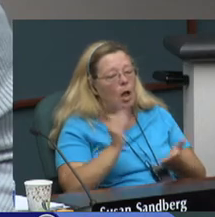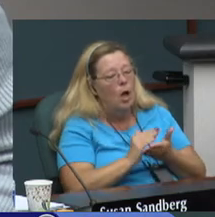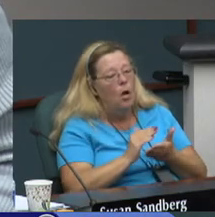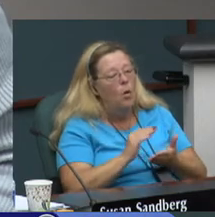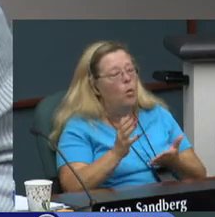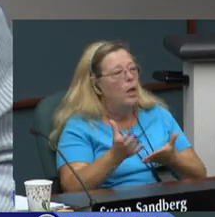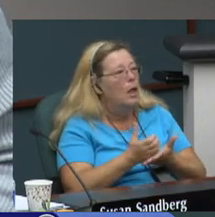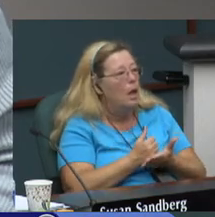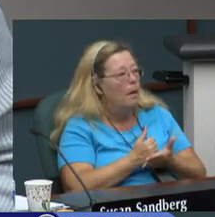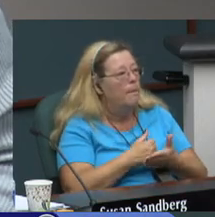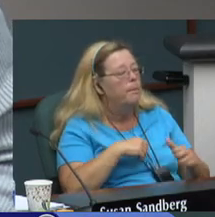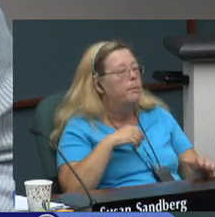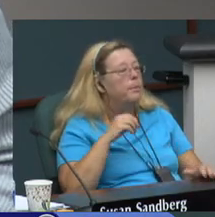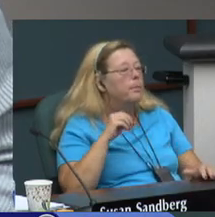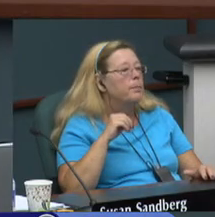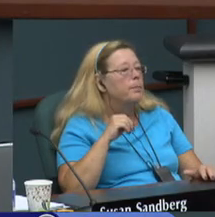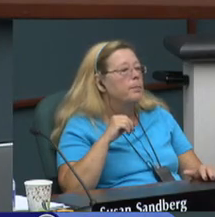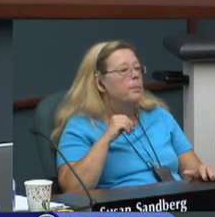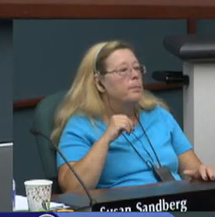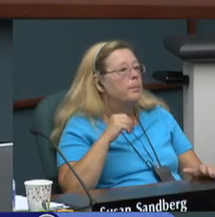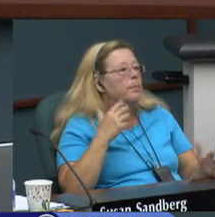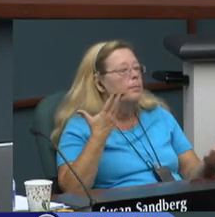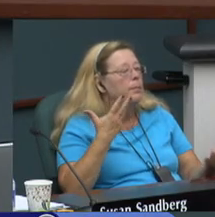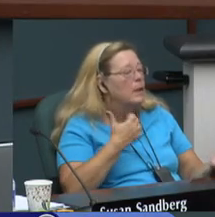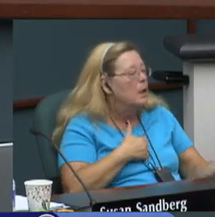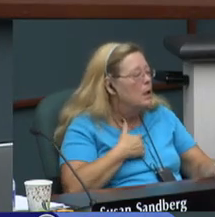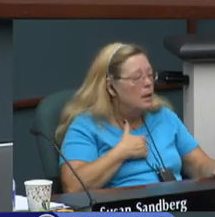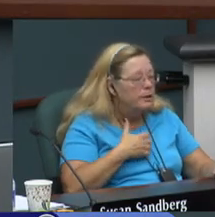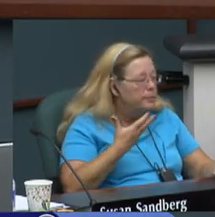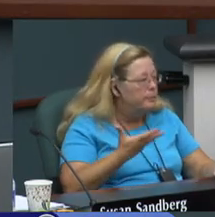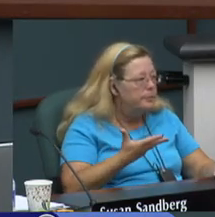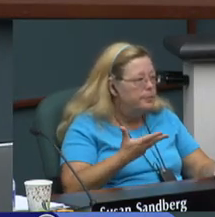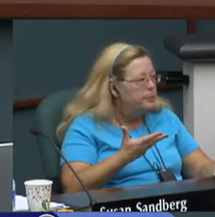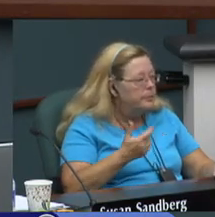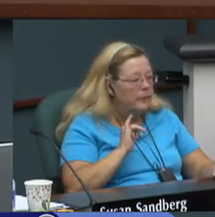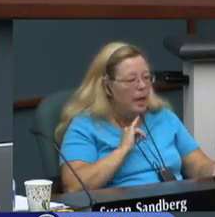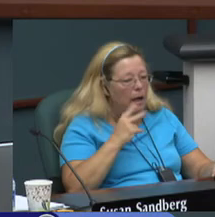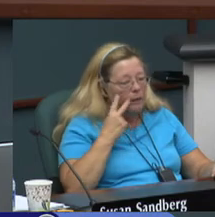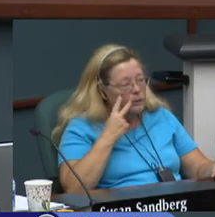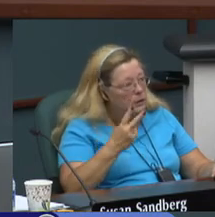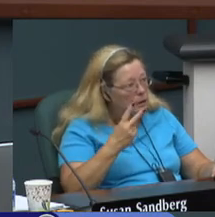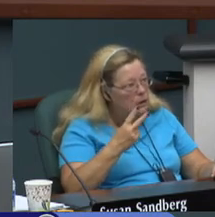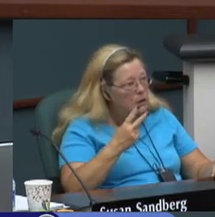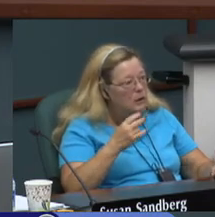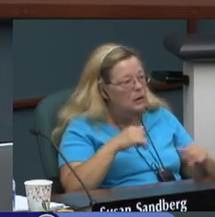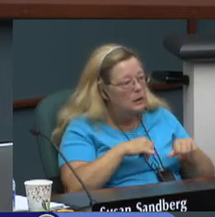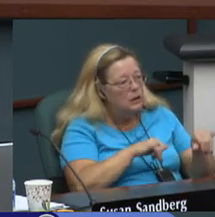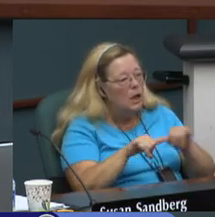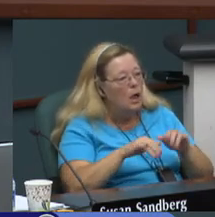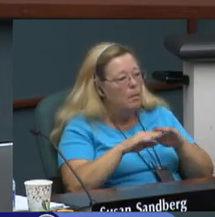okay with sorry that there were I've seen standards at below 80 below 50 or